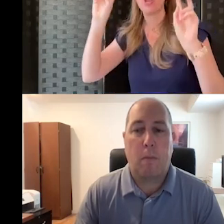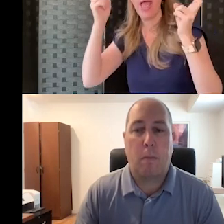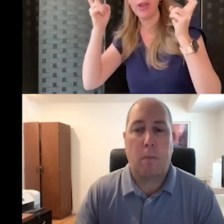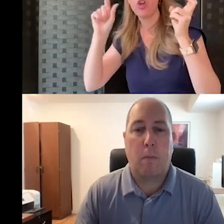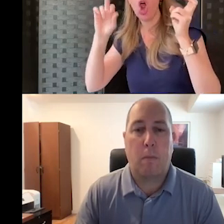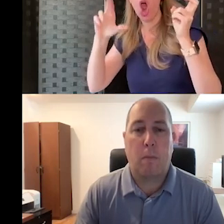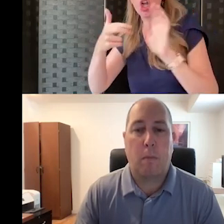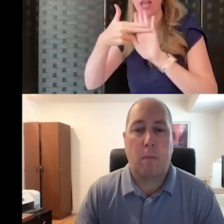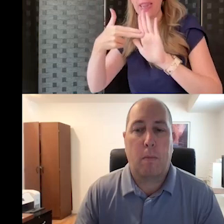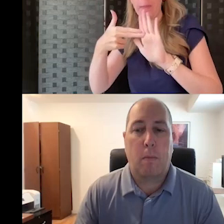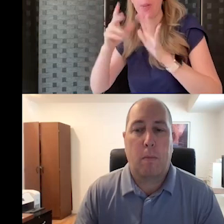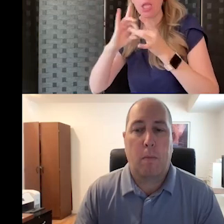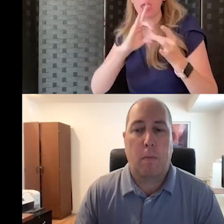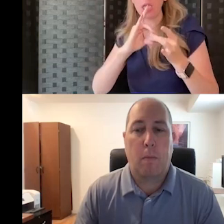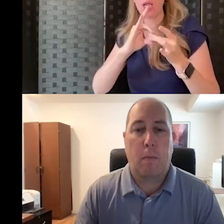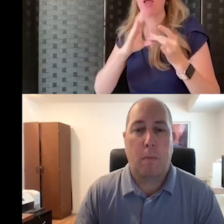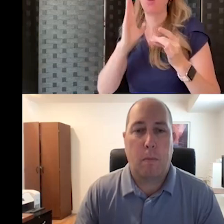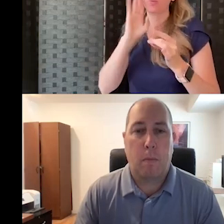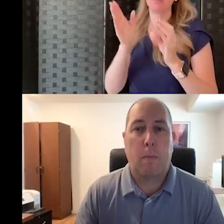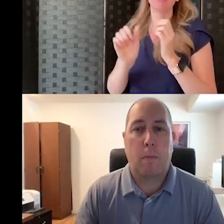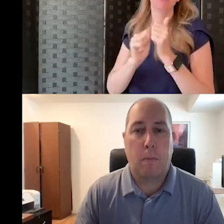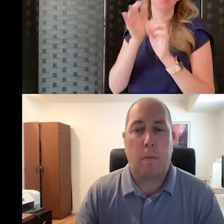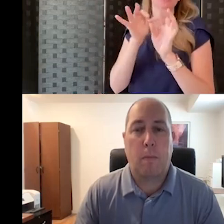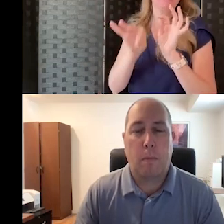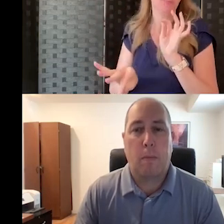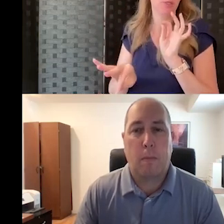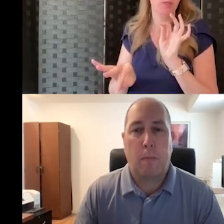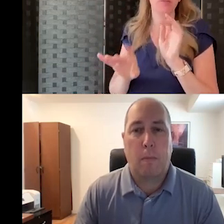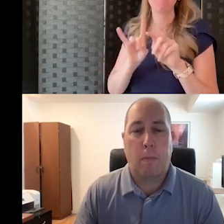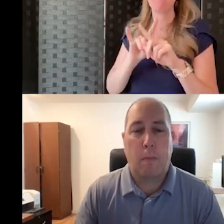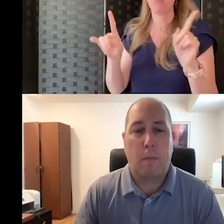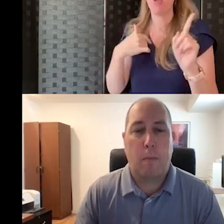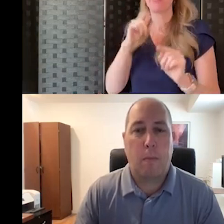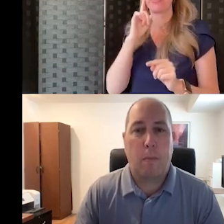by referencing that, it is the simple way, but I feel it is tragically